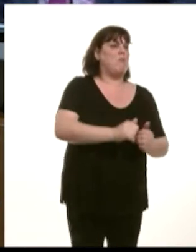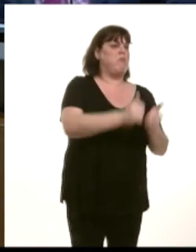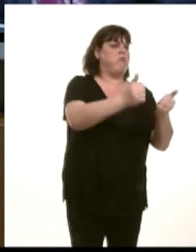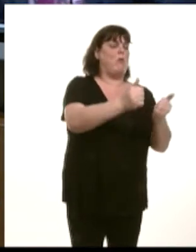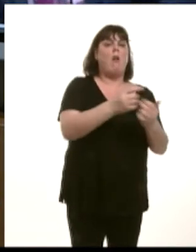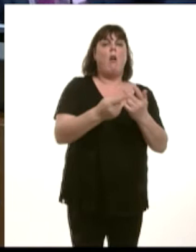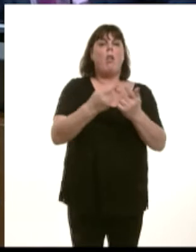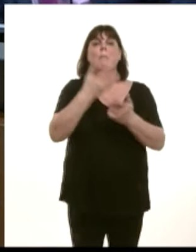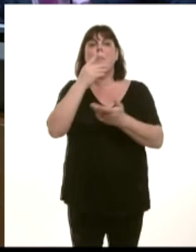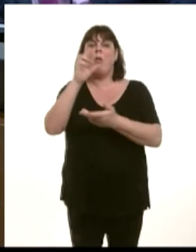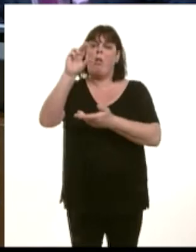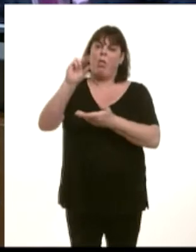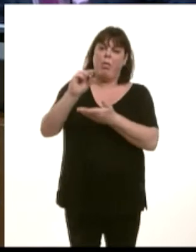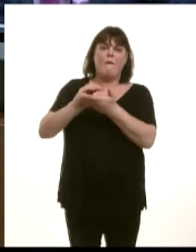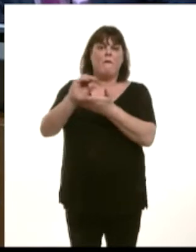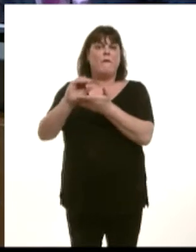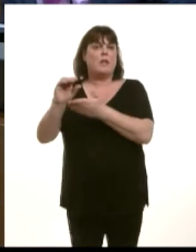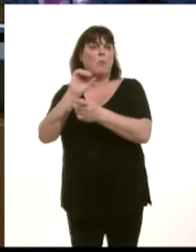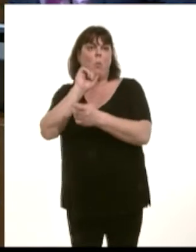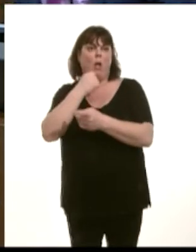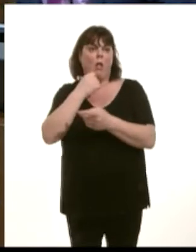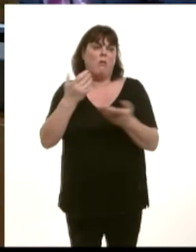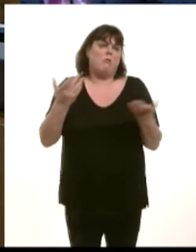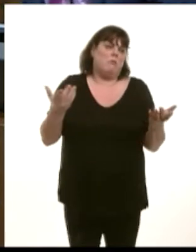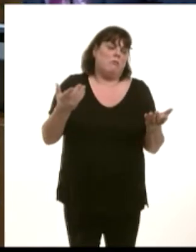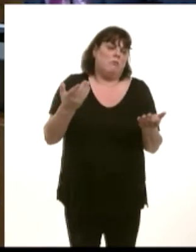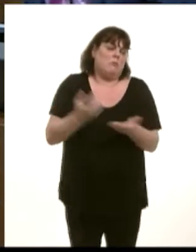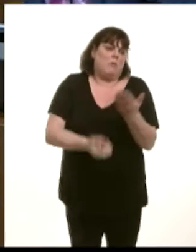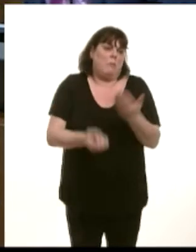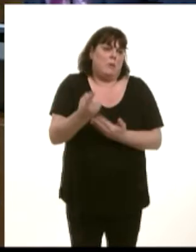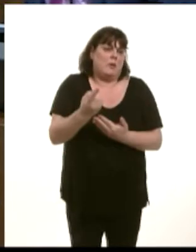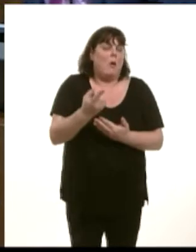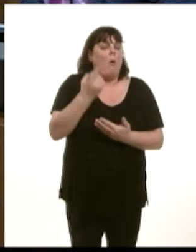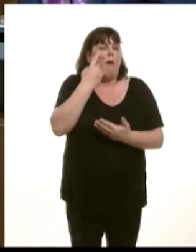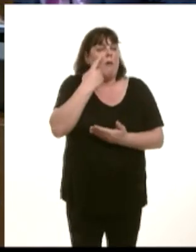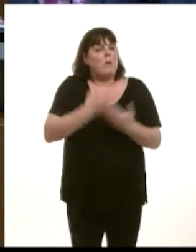Of course, we will have to wait and see what the consultation responses are in March.